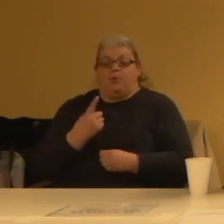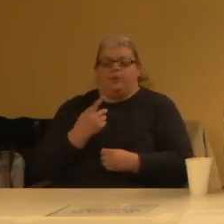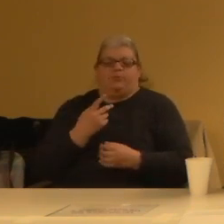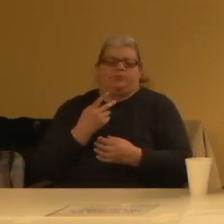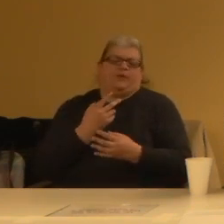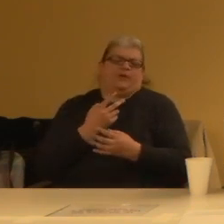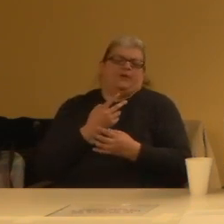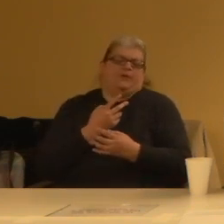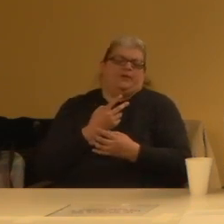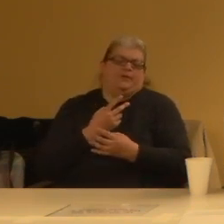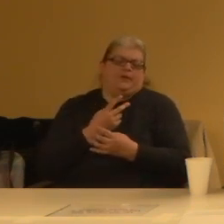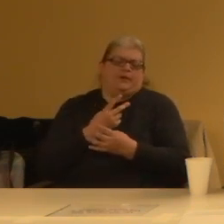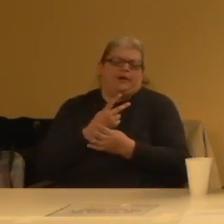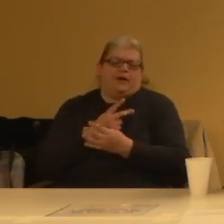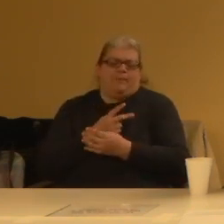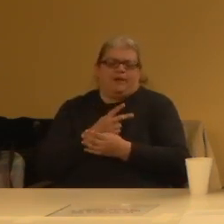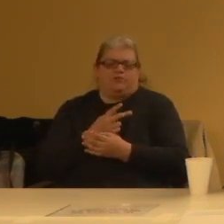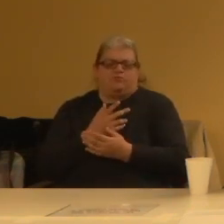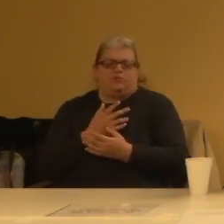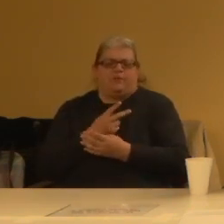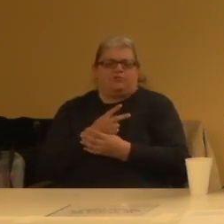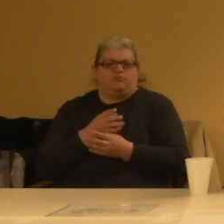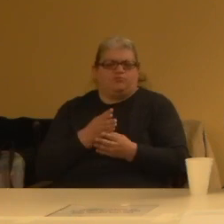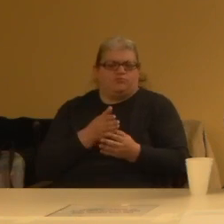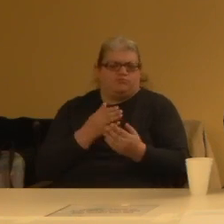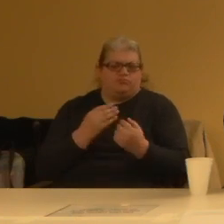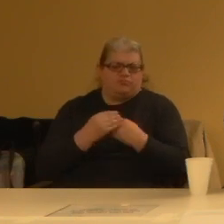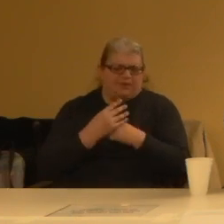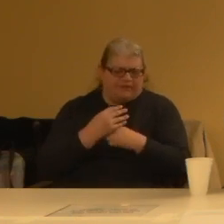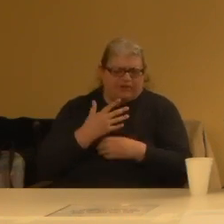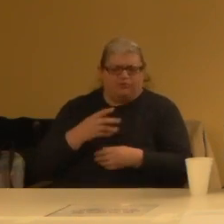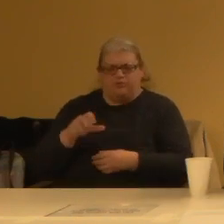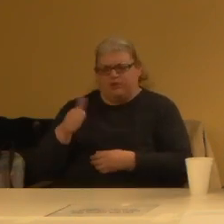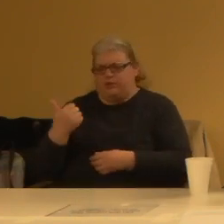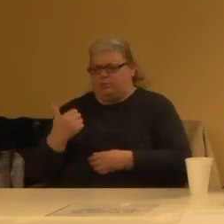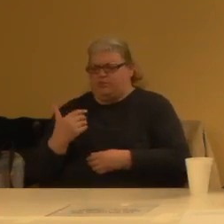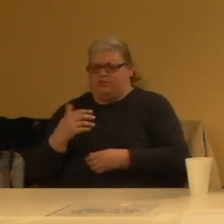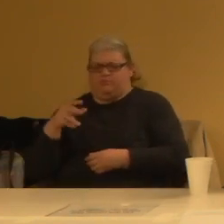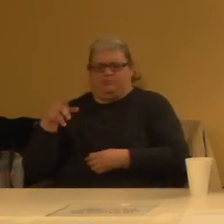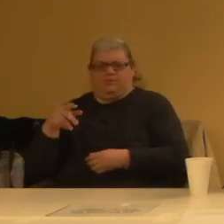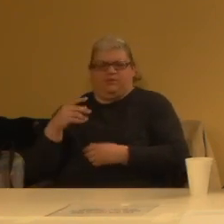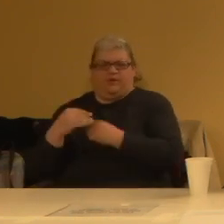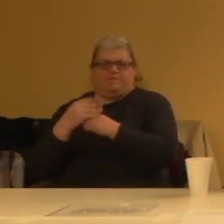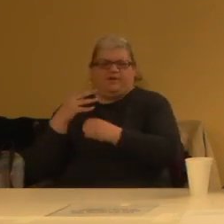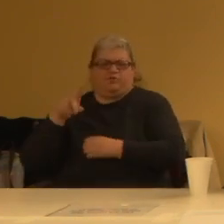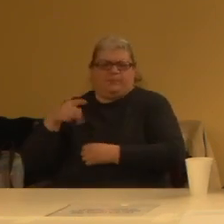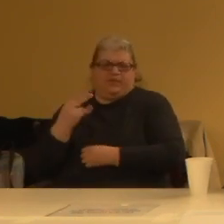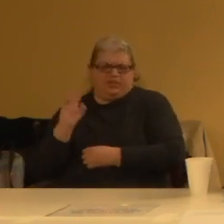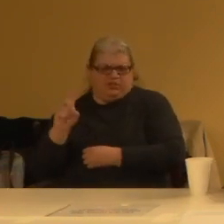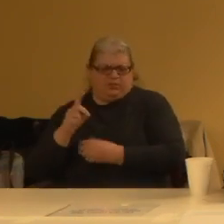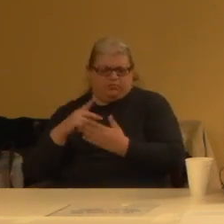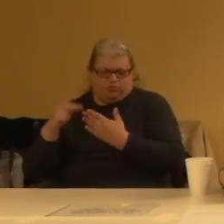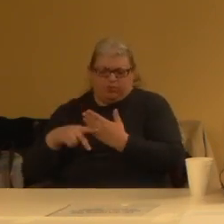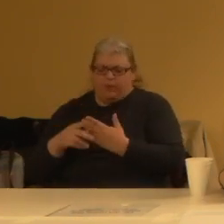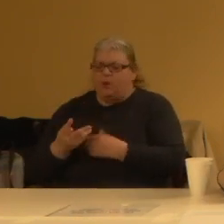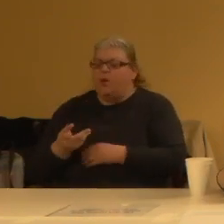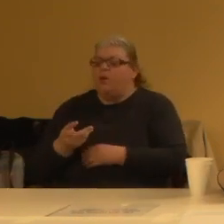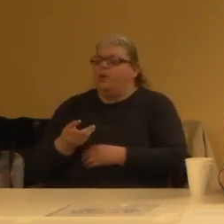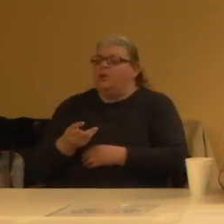the other one was an advisor for me during my PhD program. And the thing that they both taught me, which is the main sort of takeaway that I wanna share with